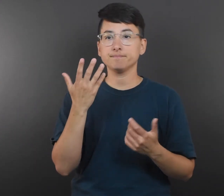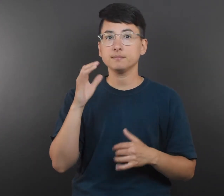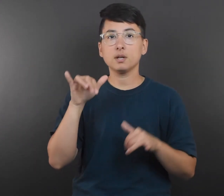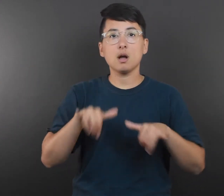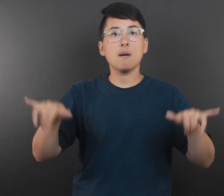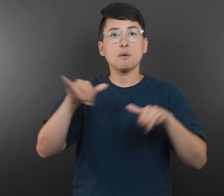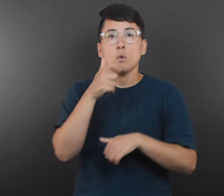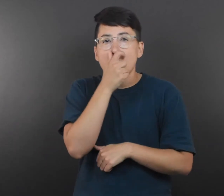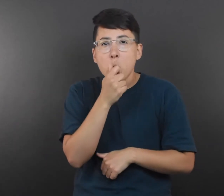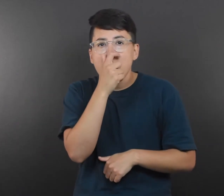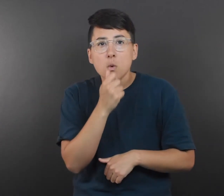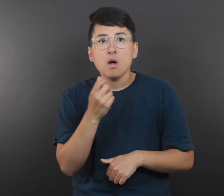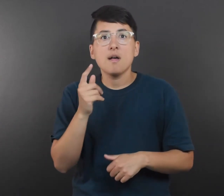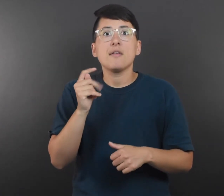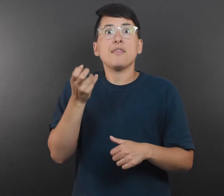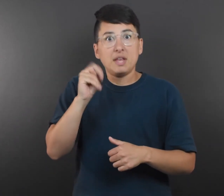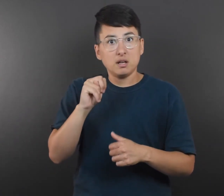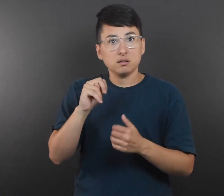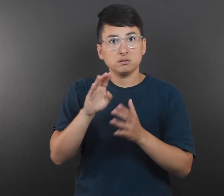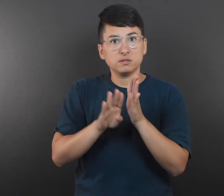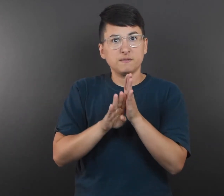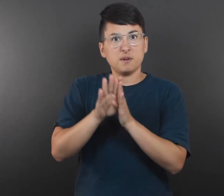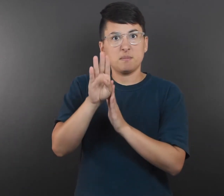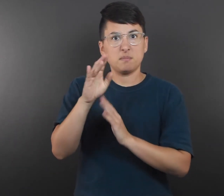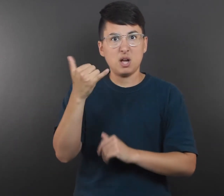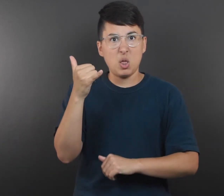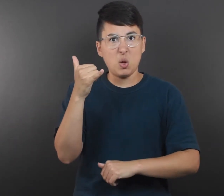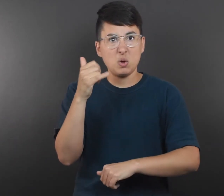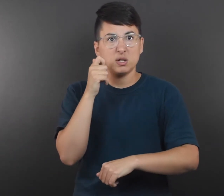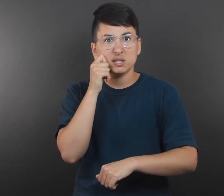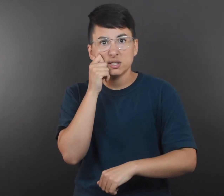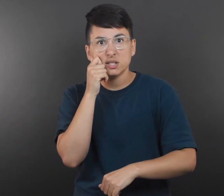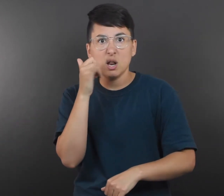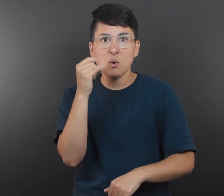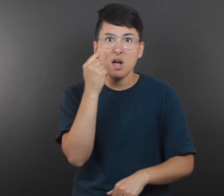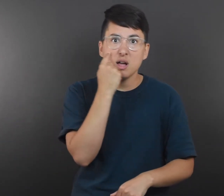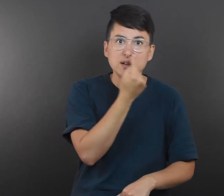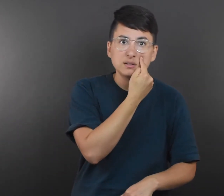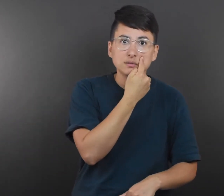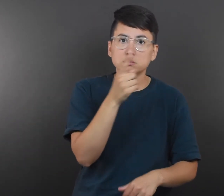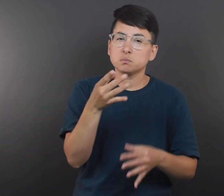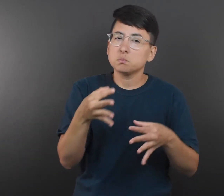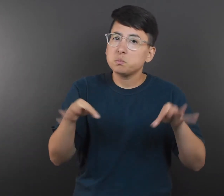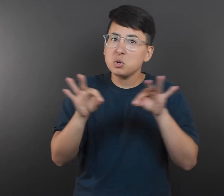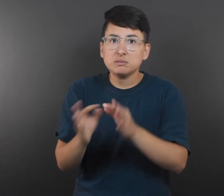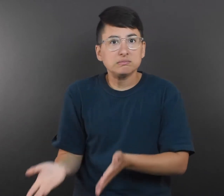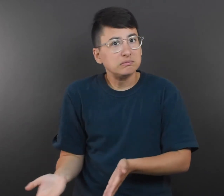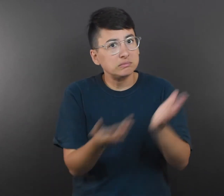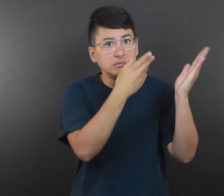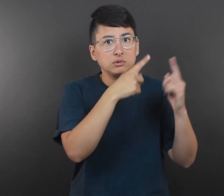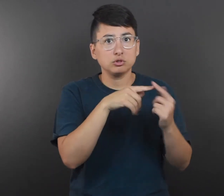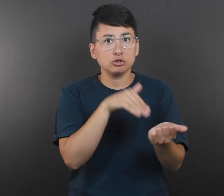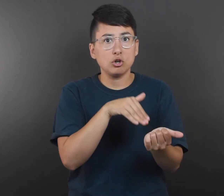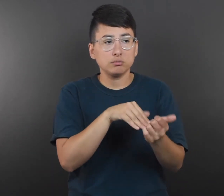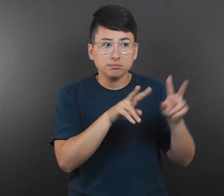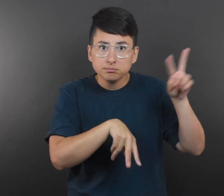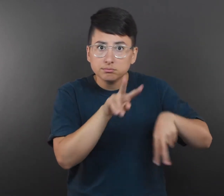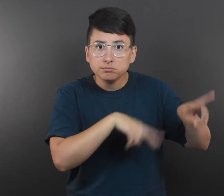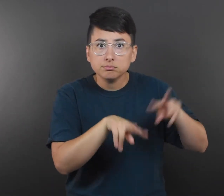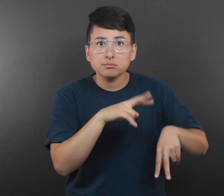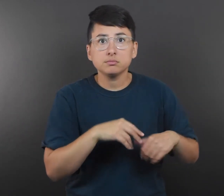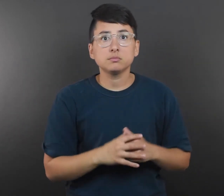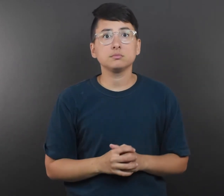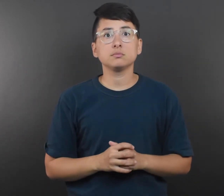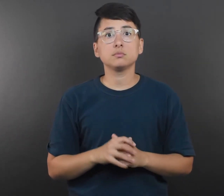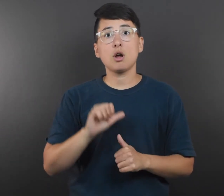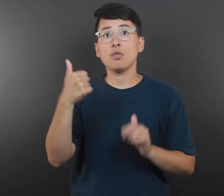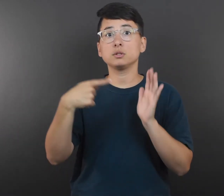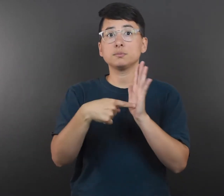by a health care provider right away,” said Minnesota State Epidemiologist Dr. Ruth Lynfield.